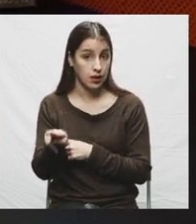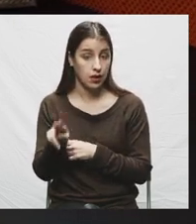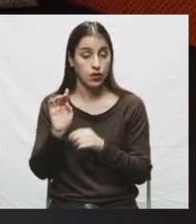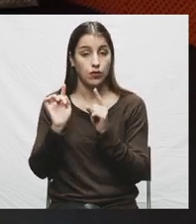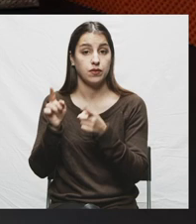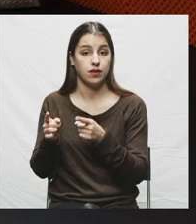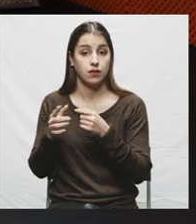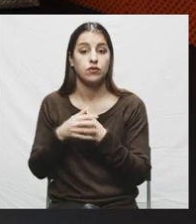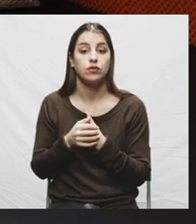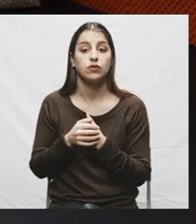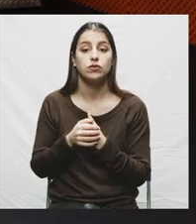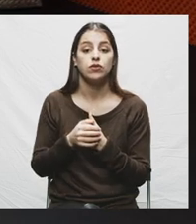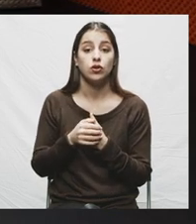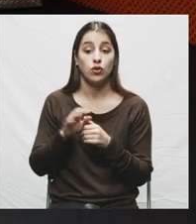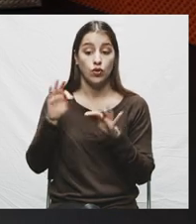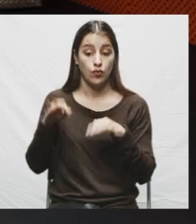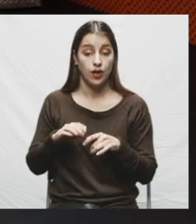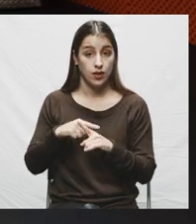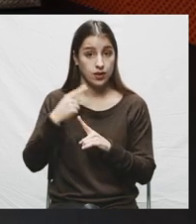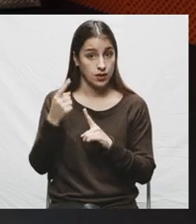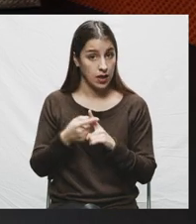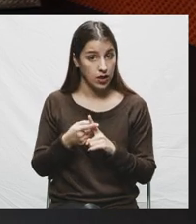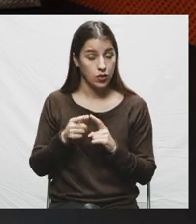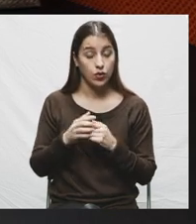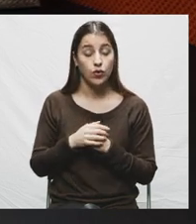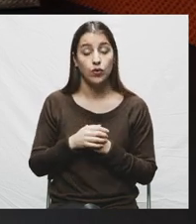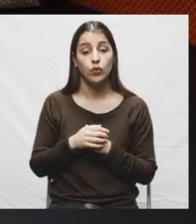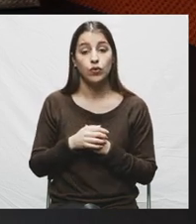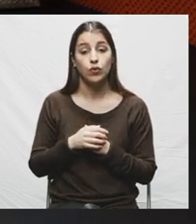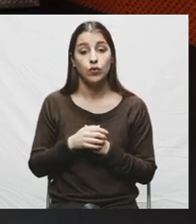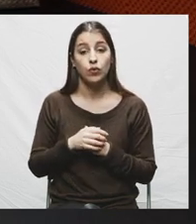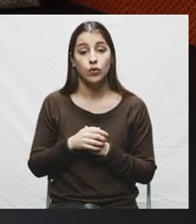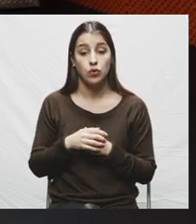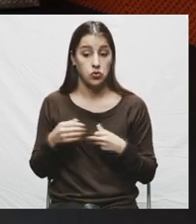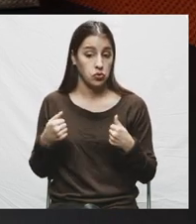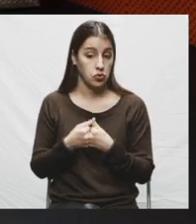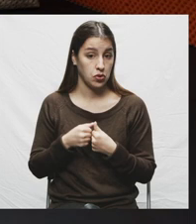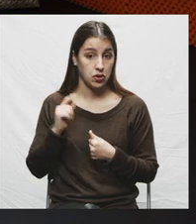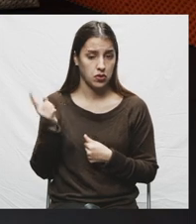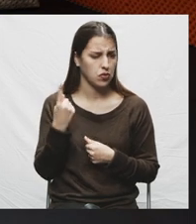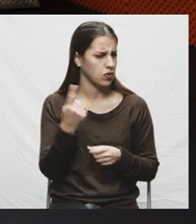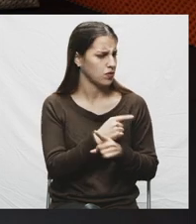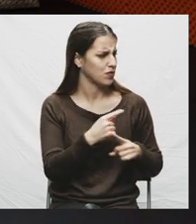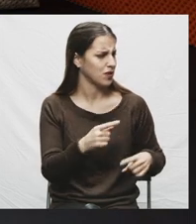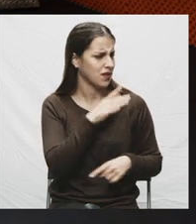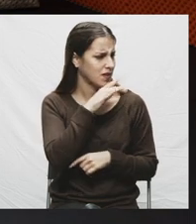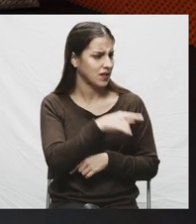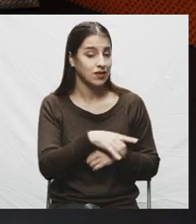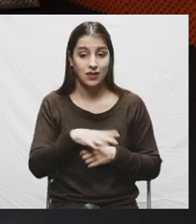At the end of that year, surprisingly, Jorge Salavisa, against all odds, I believe. Why do you say that?